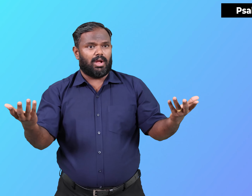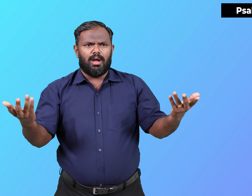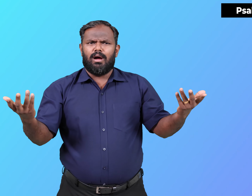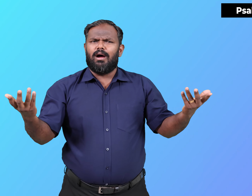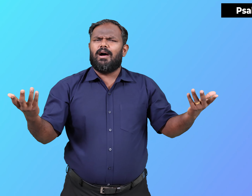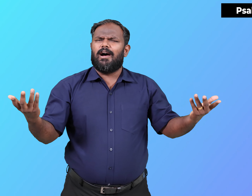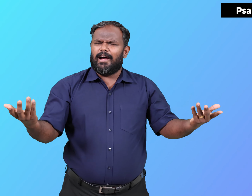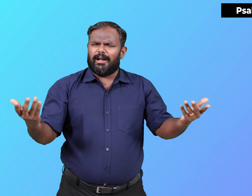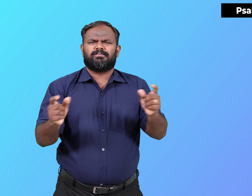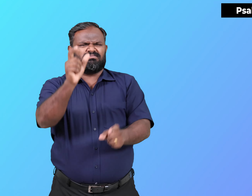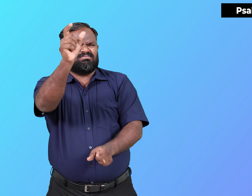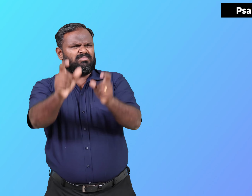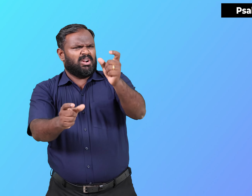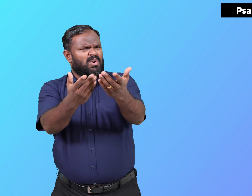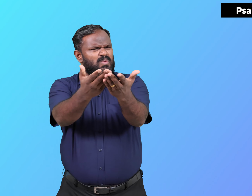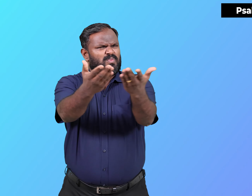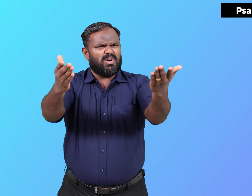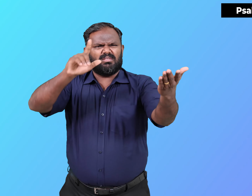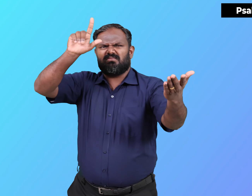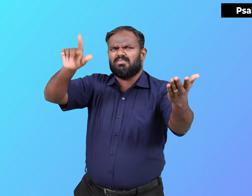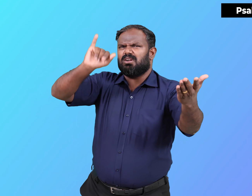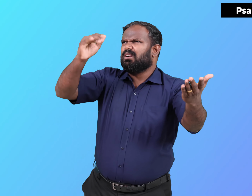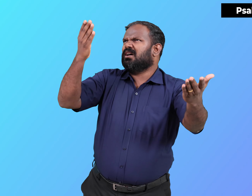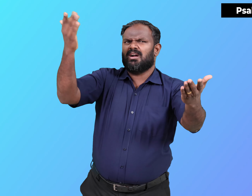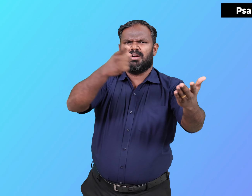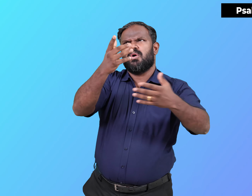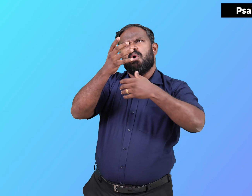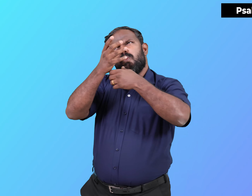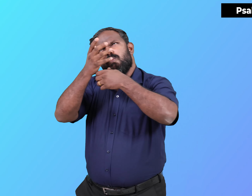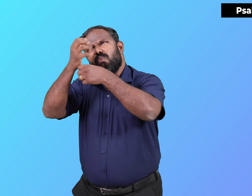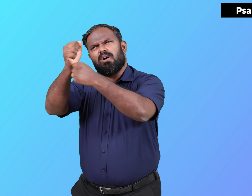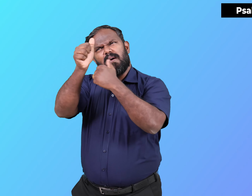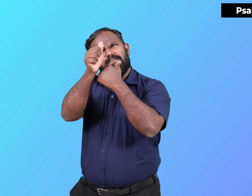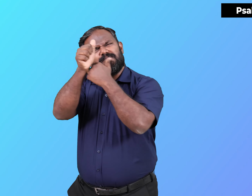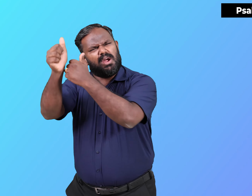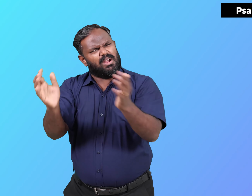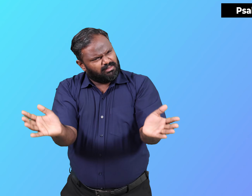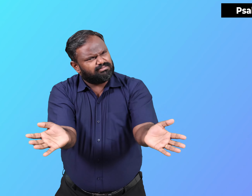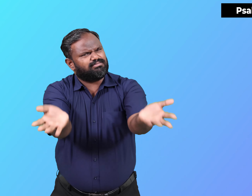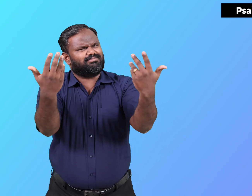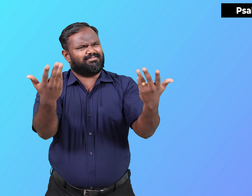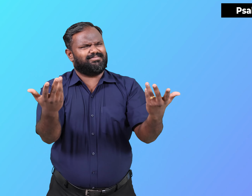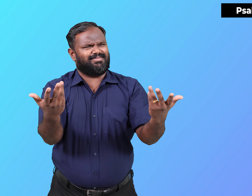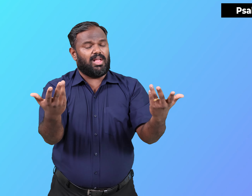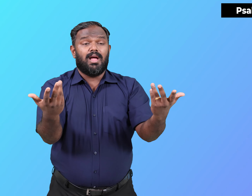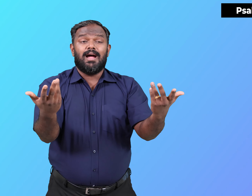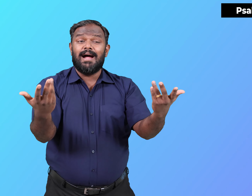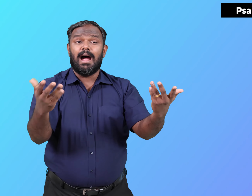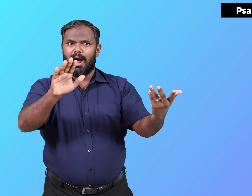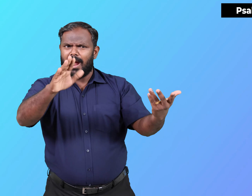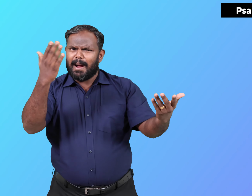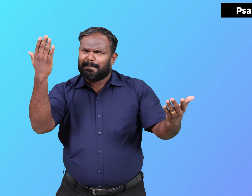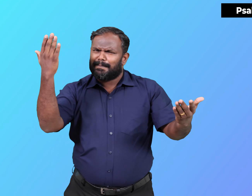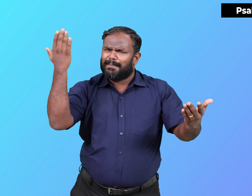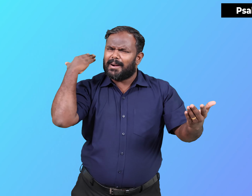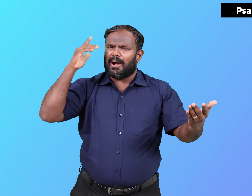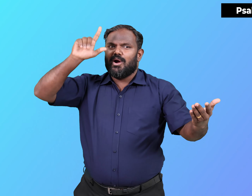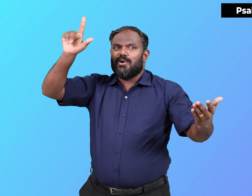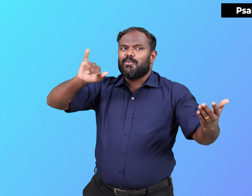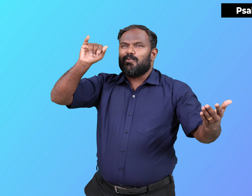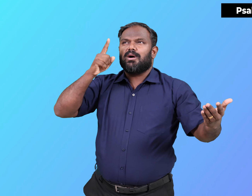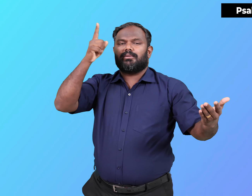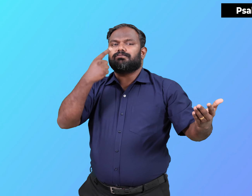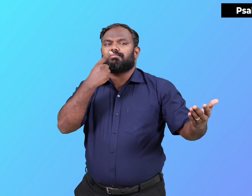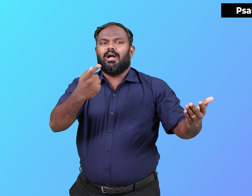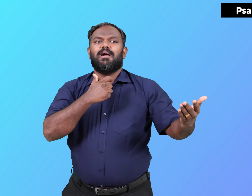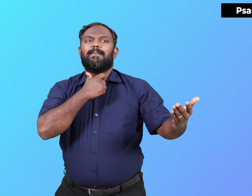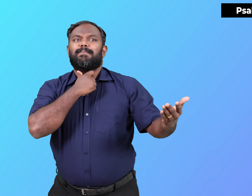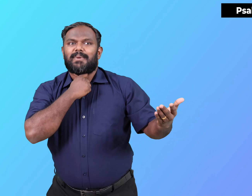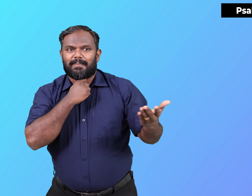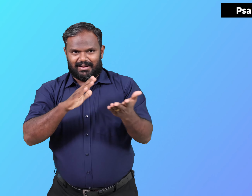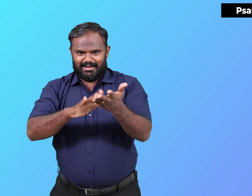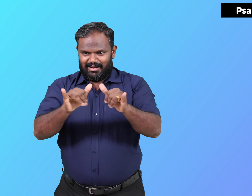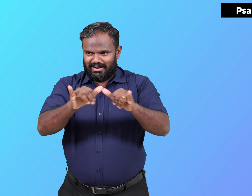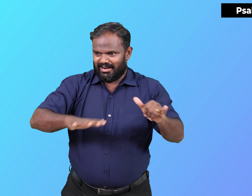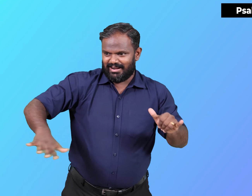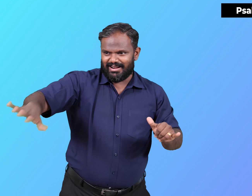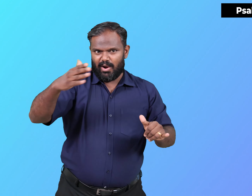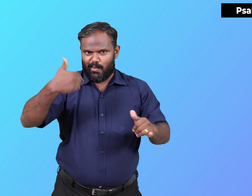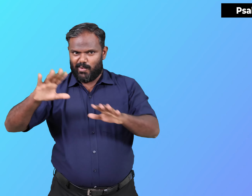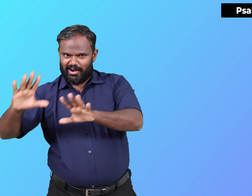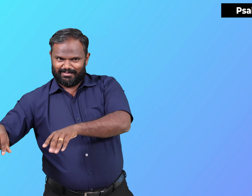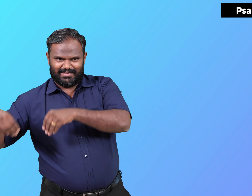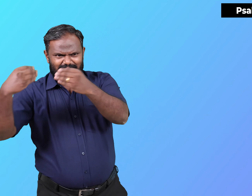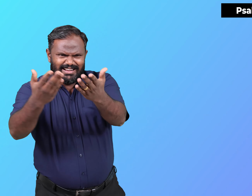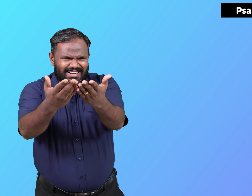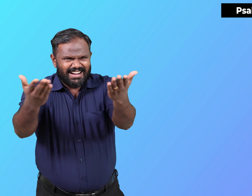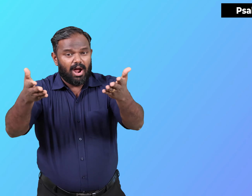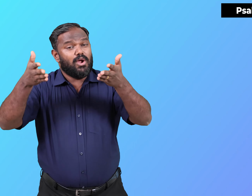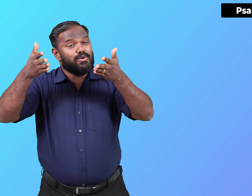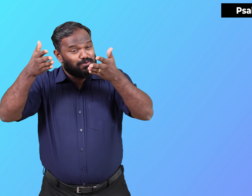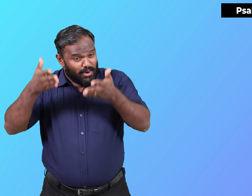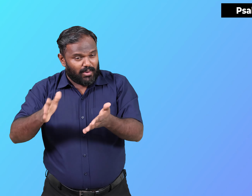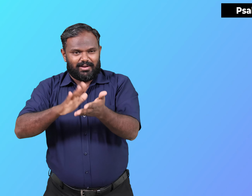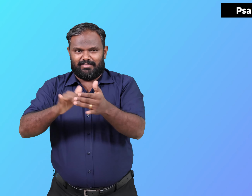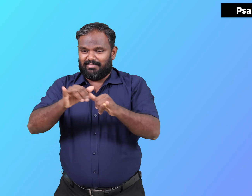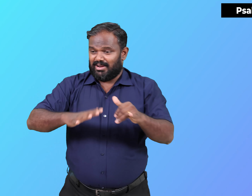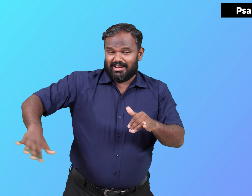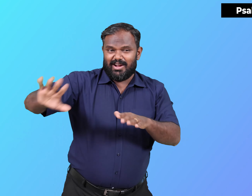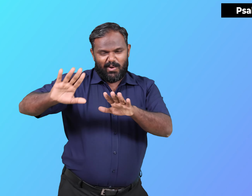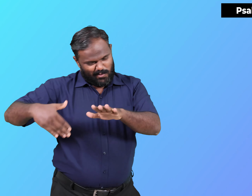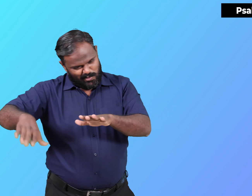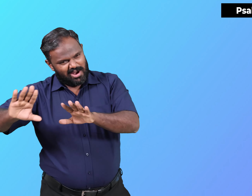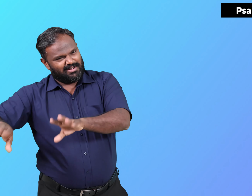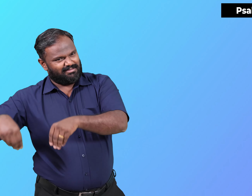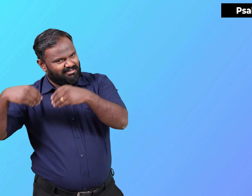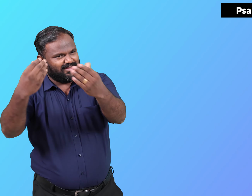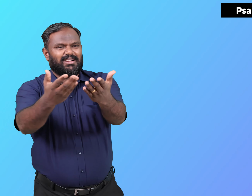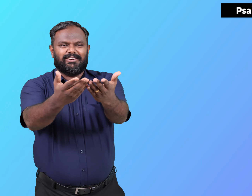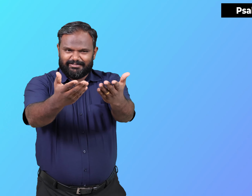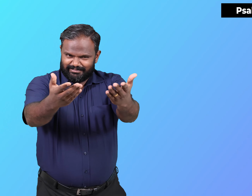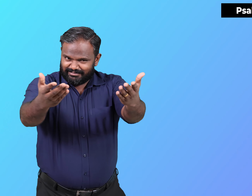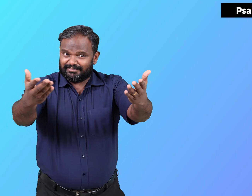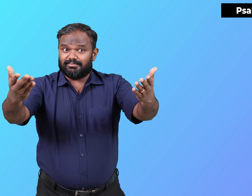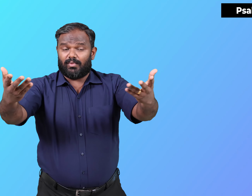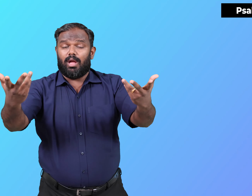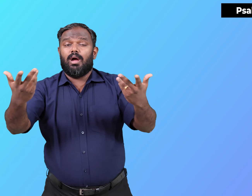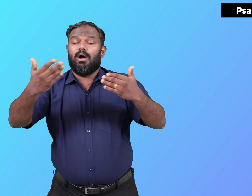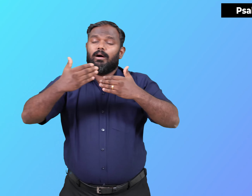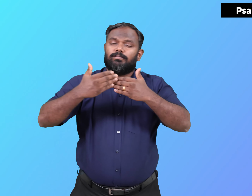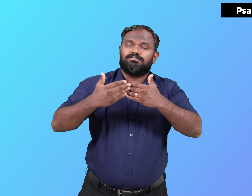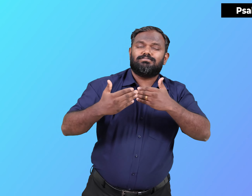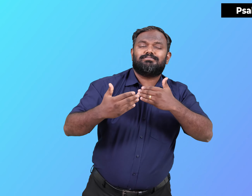Do what the LORD says, and wait for his help. He will reward you and give you the land he promised.